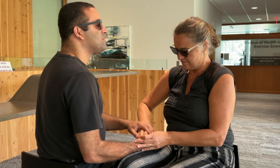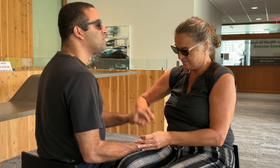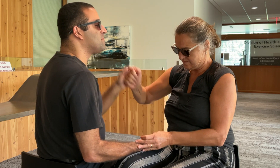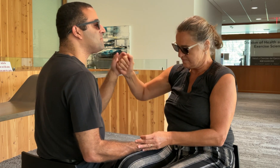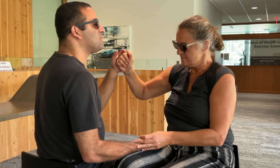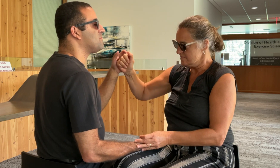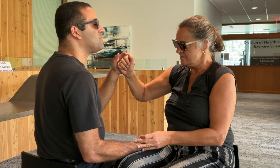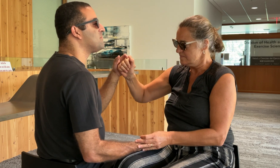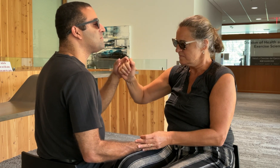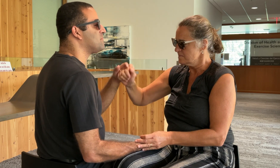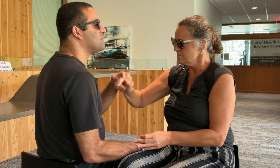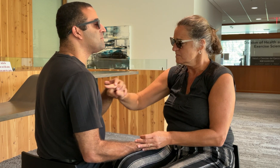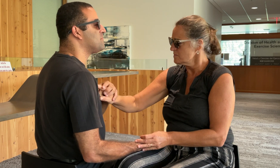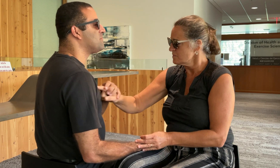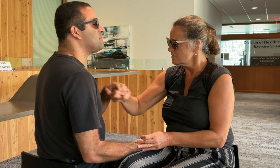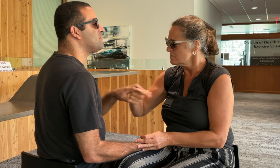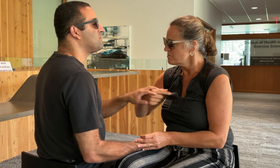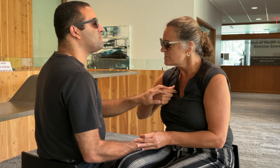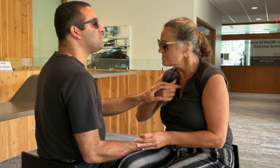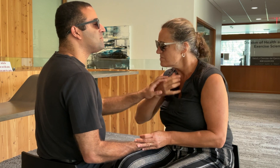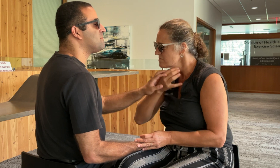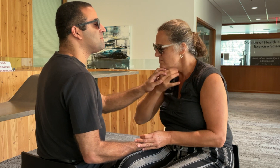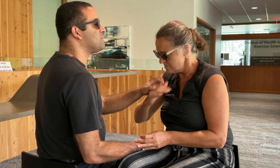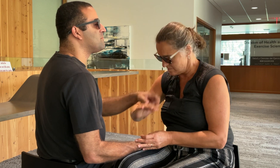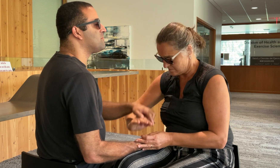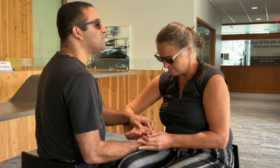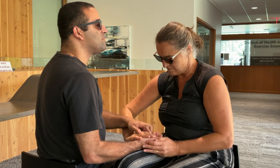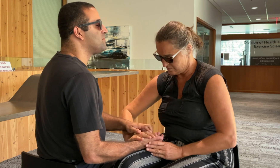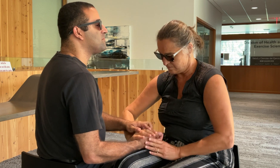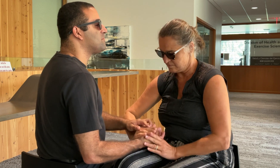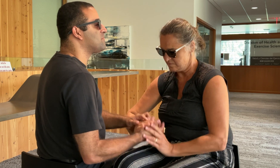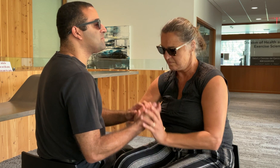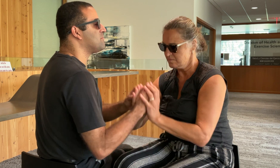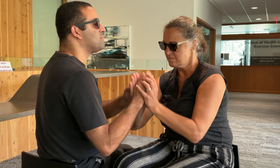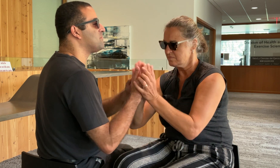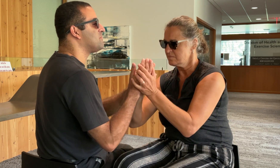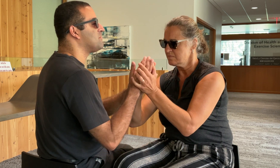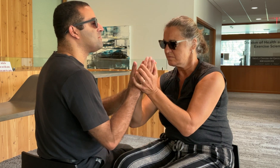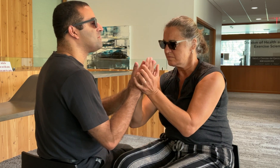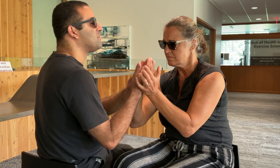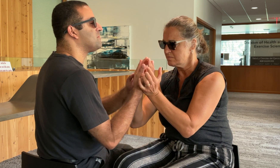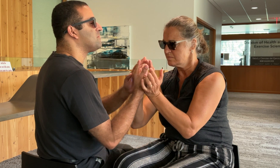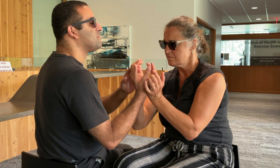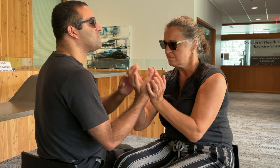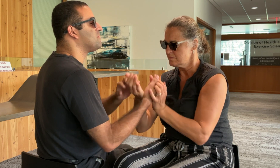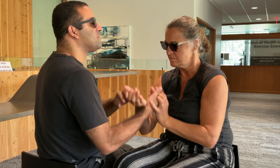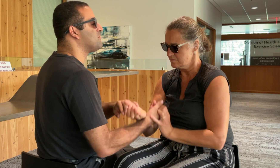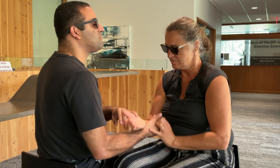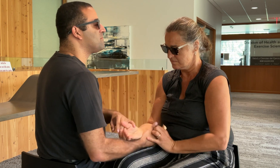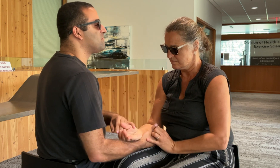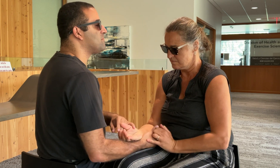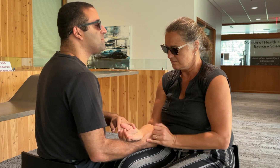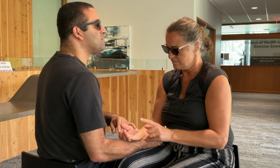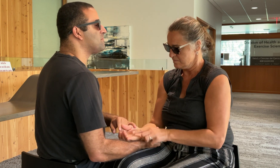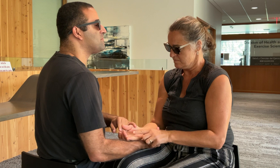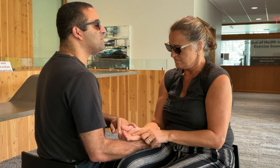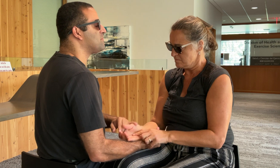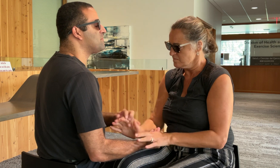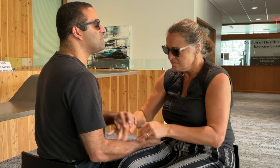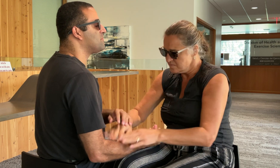I show the waves again washing over the spot that the clam was found by keeping contact between the H2 and H3, but using the H1 to sign waves